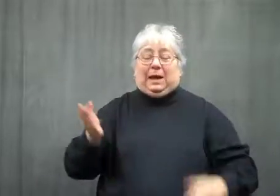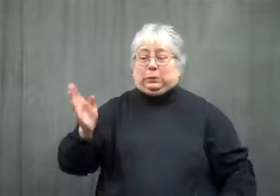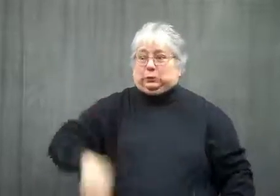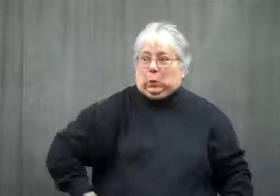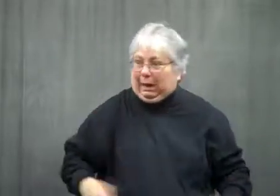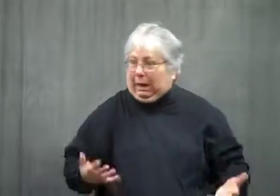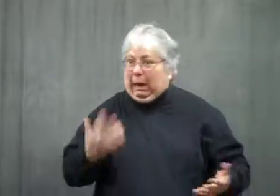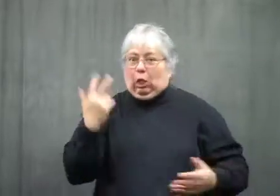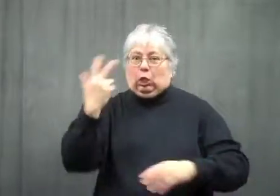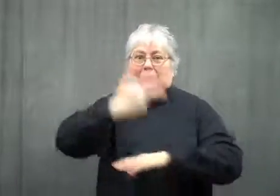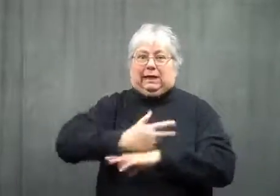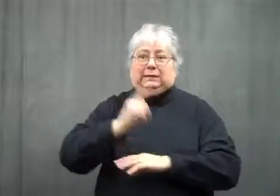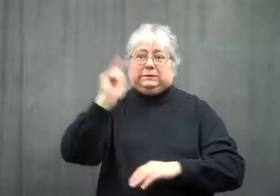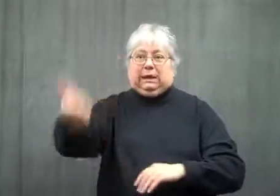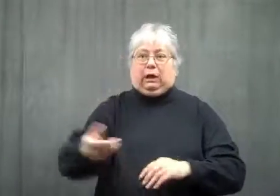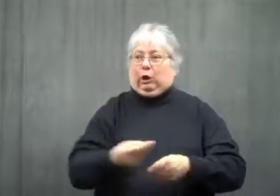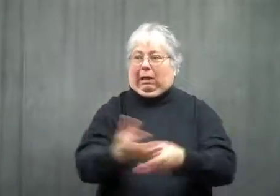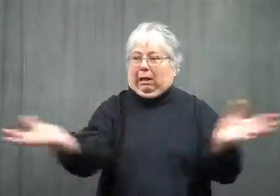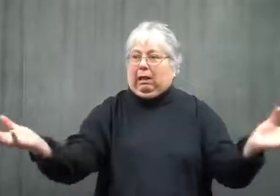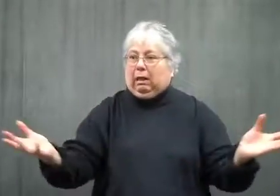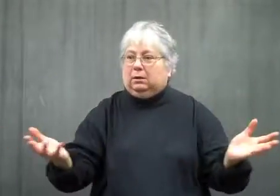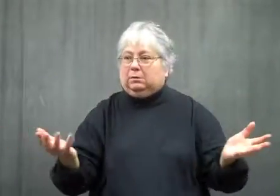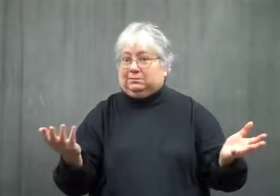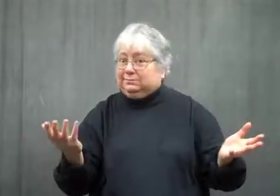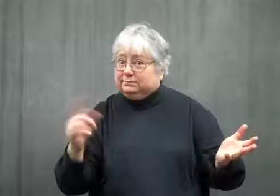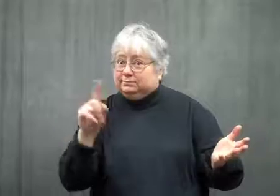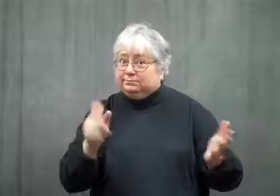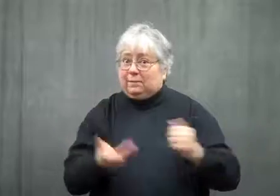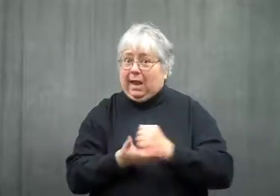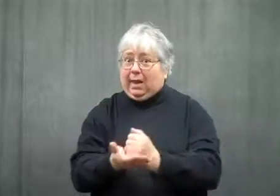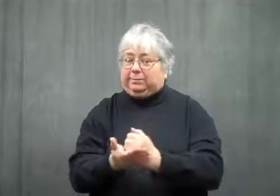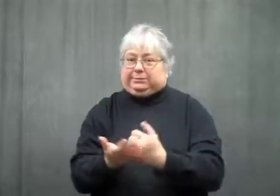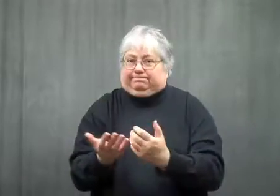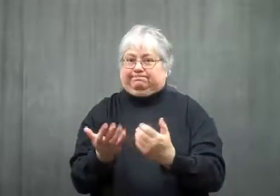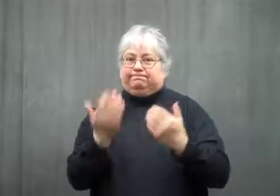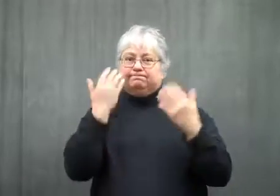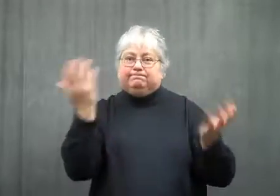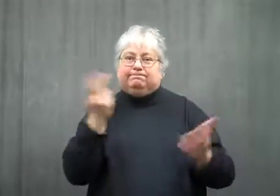The pills were distributed 3 days later. We'll have to wait and see if that will be effective.